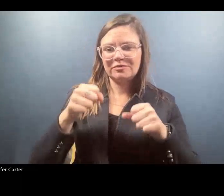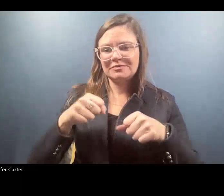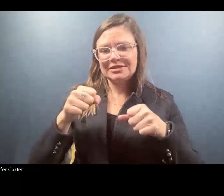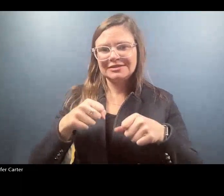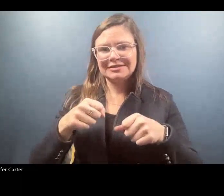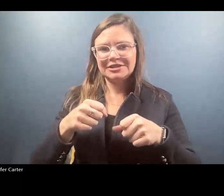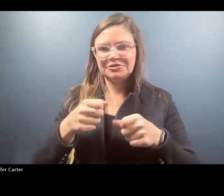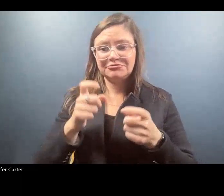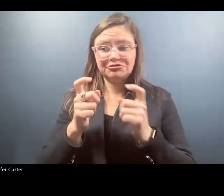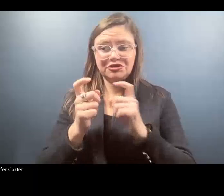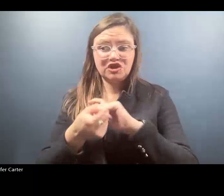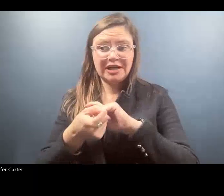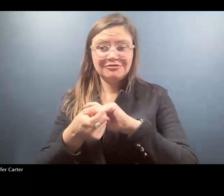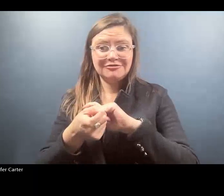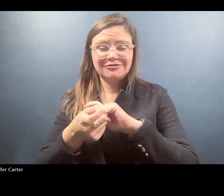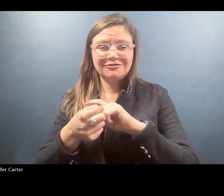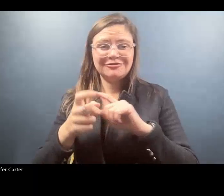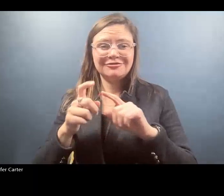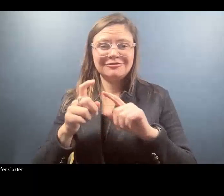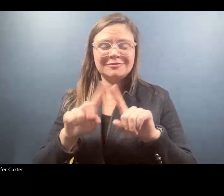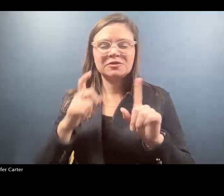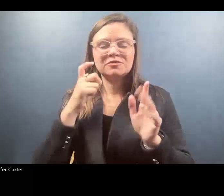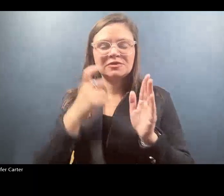the practice, but we recognize that it was an